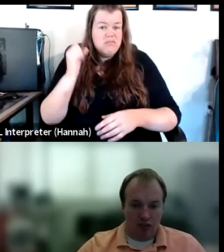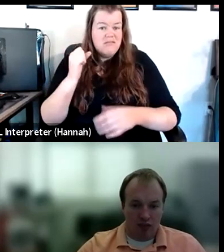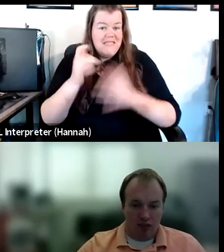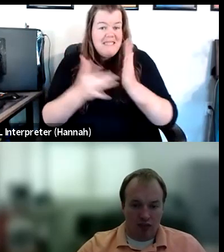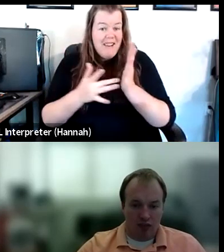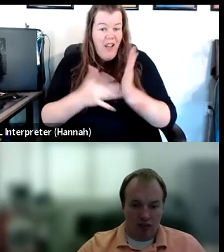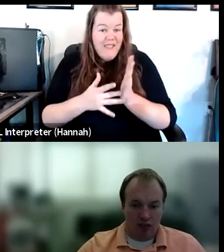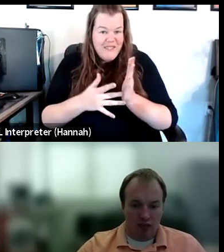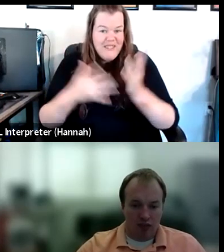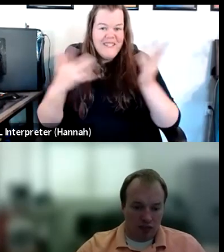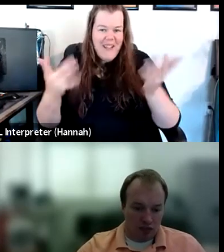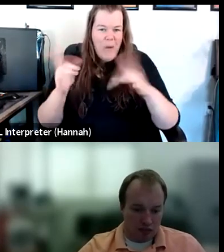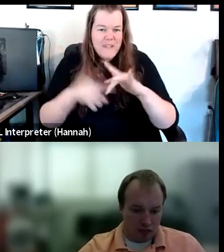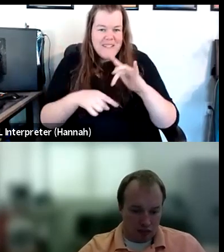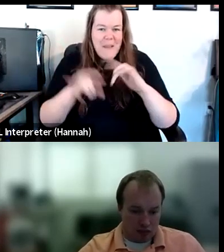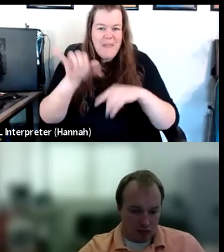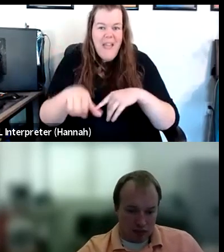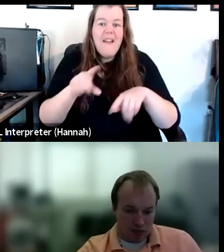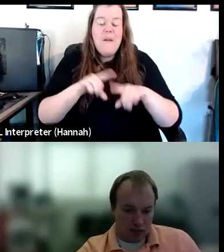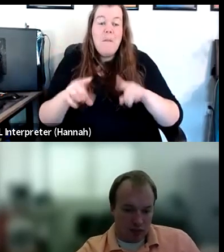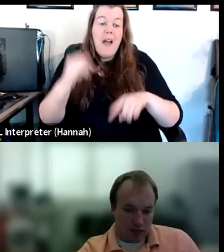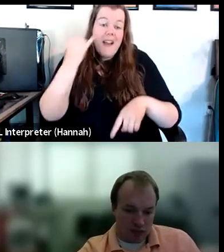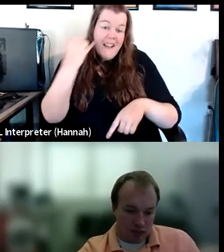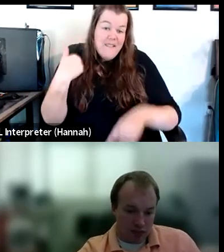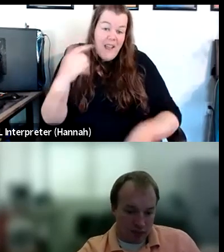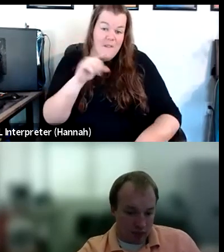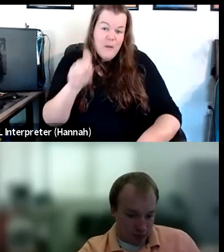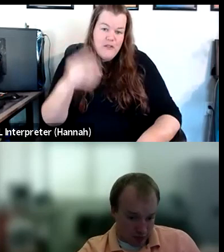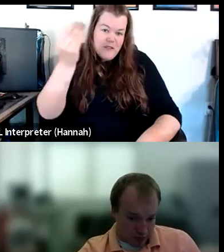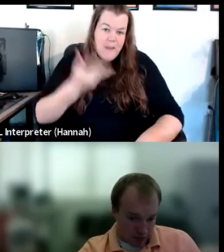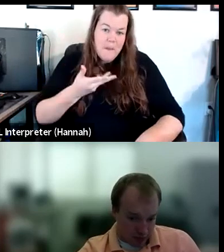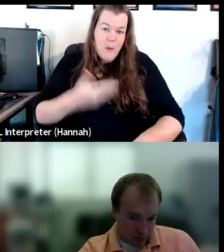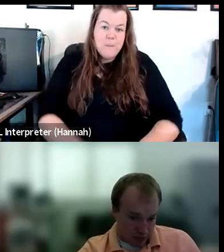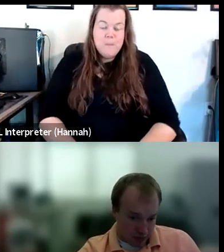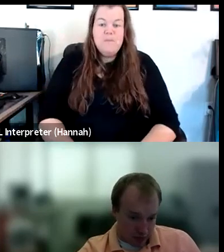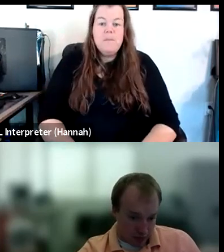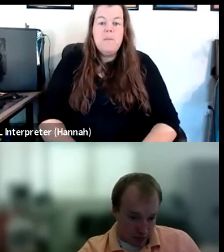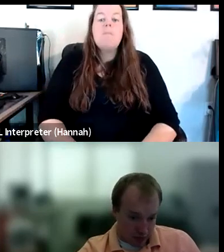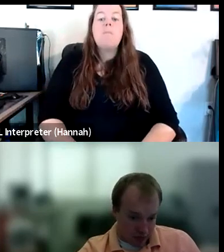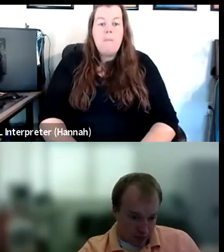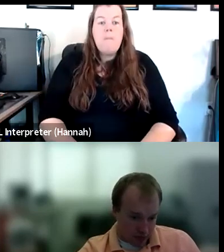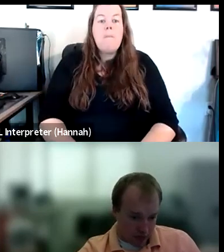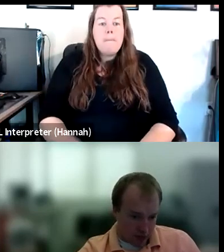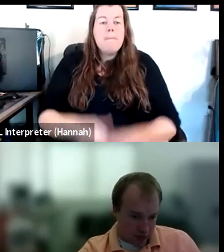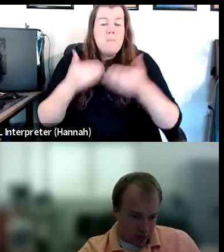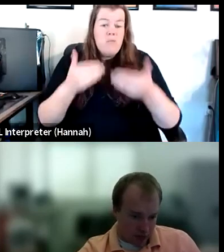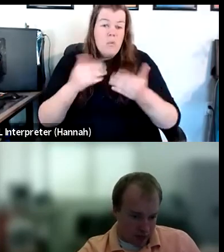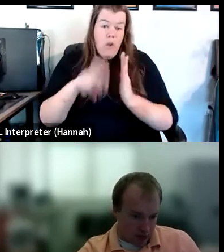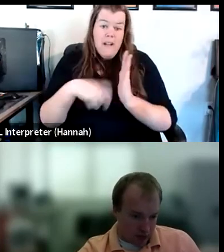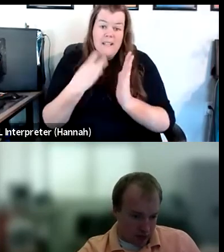if you have questions feel free to let us know. So getting right into the content for today um I want